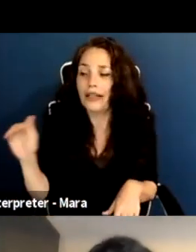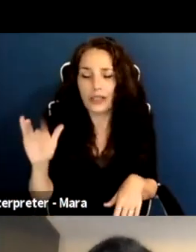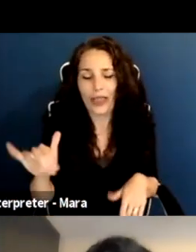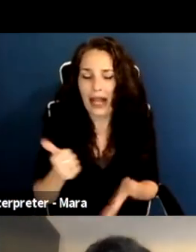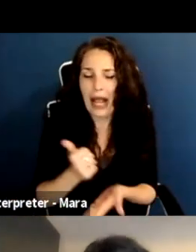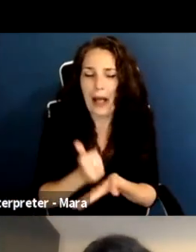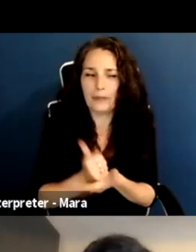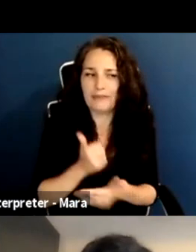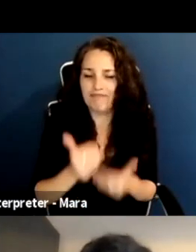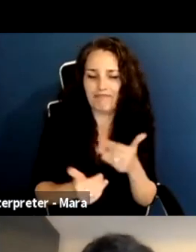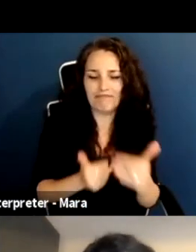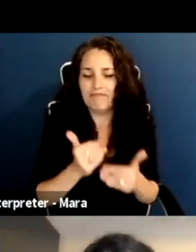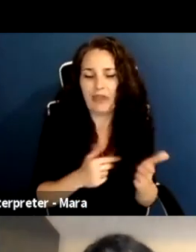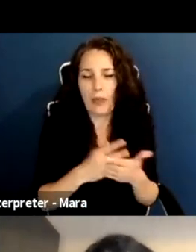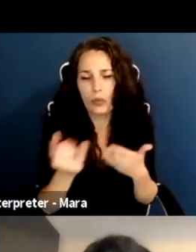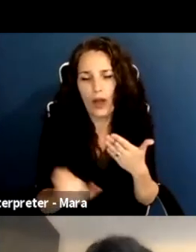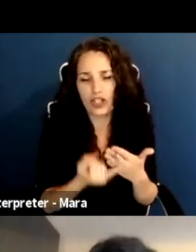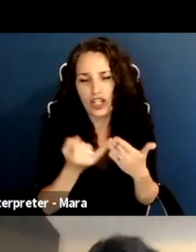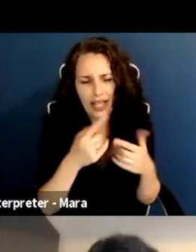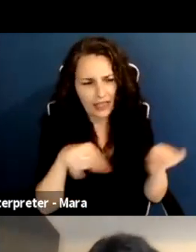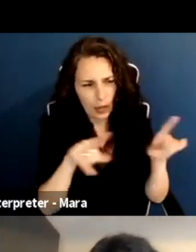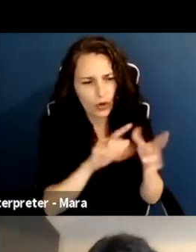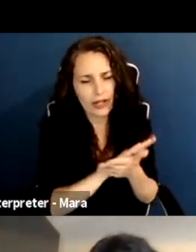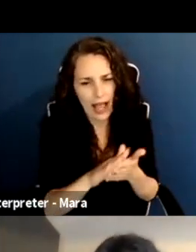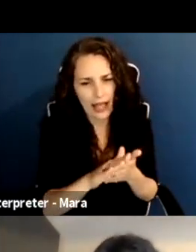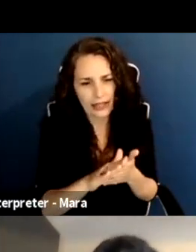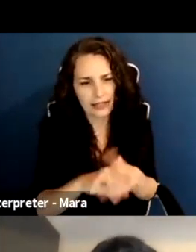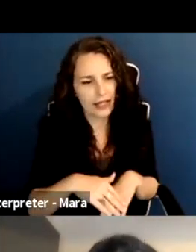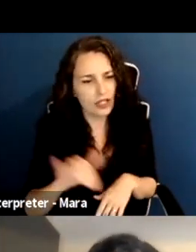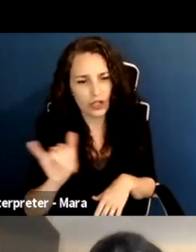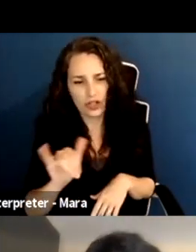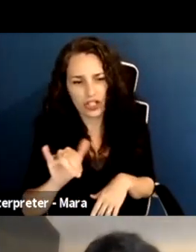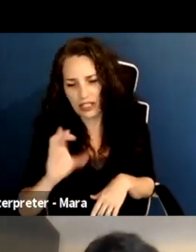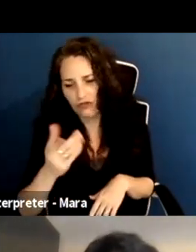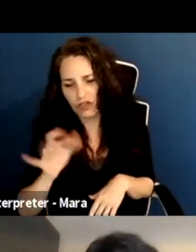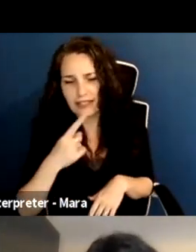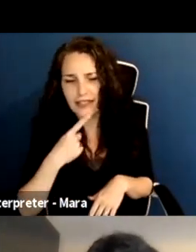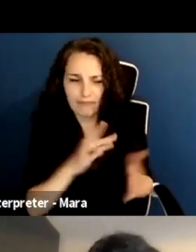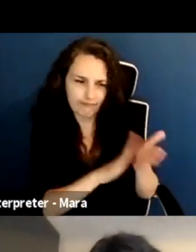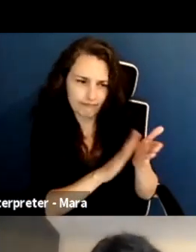and as Chief said like hats off kudos to people who are in production behind the scenes